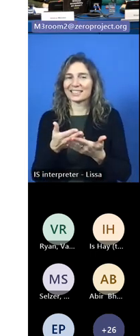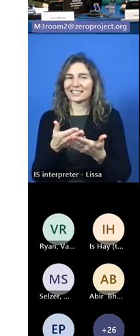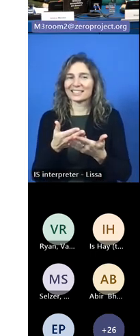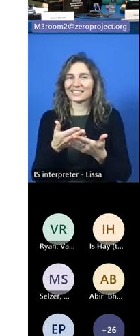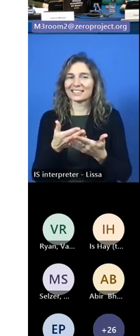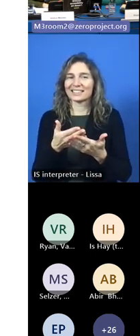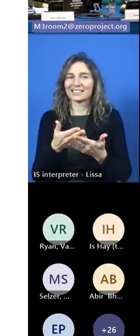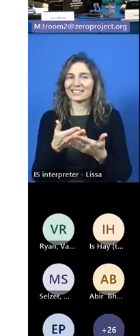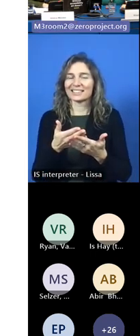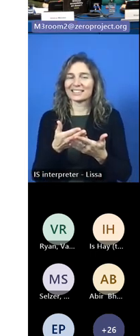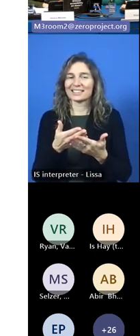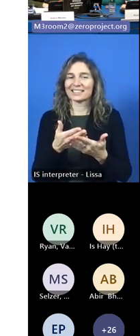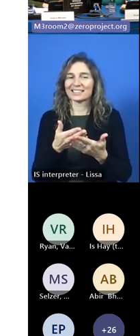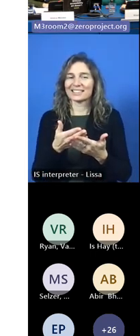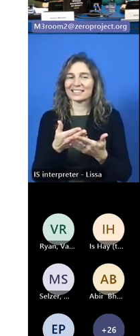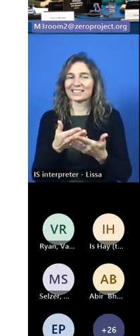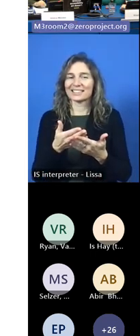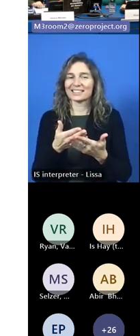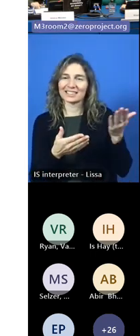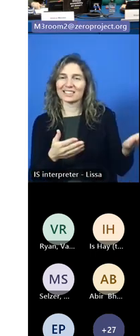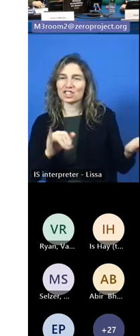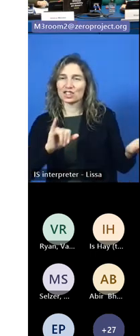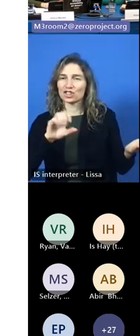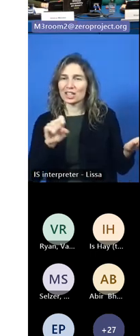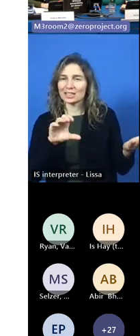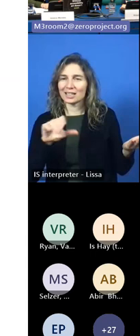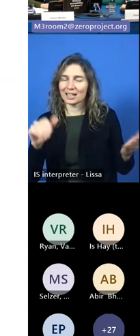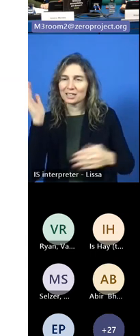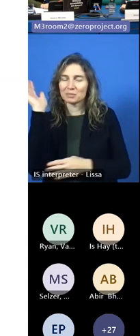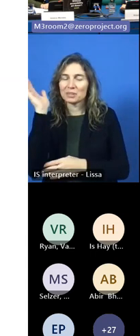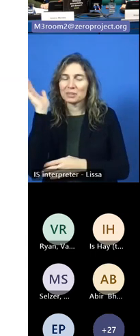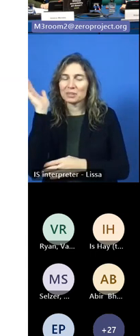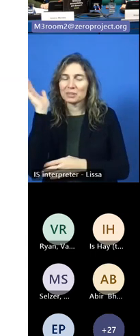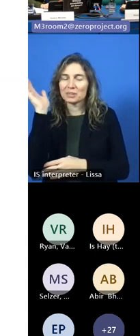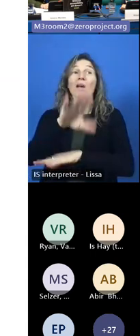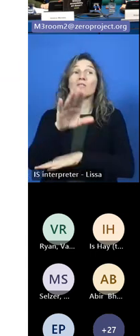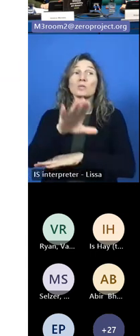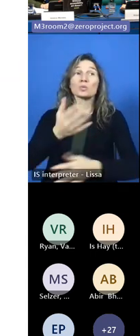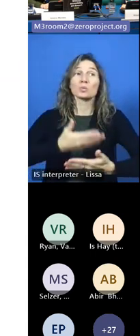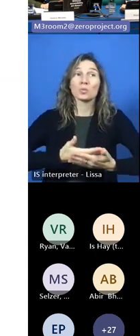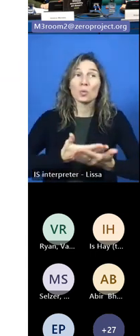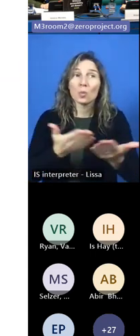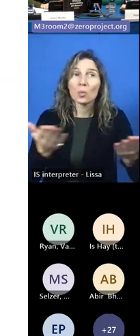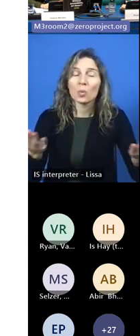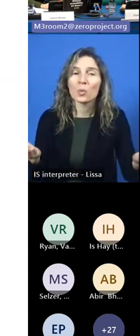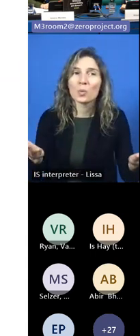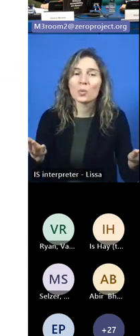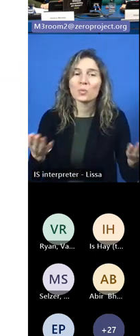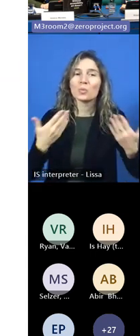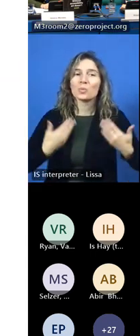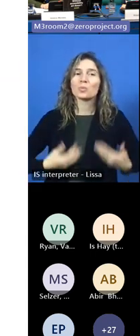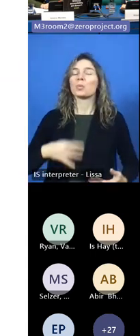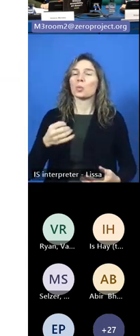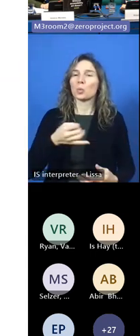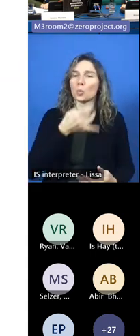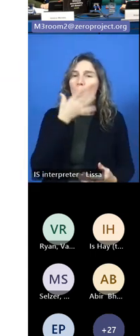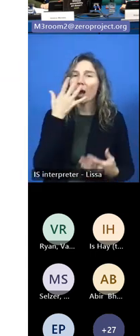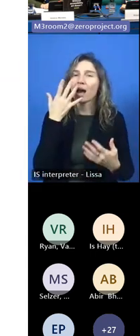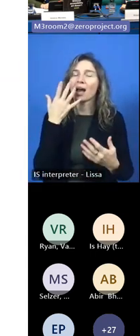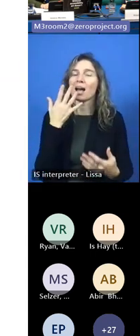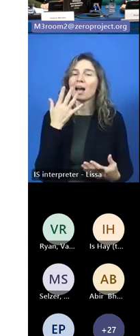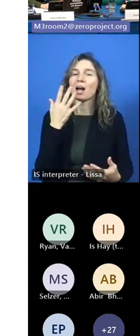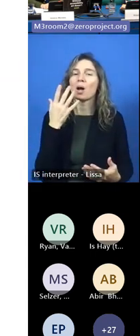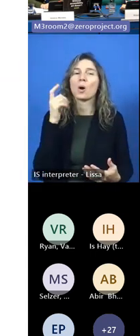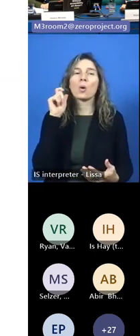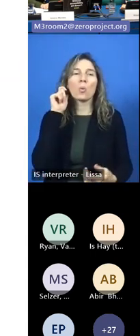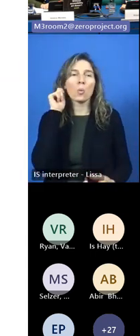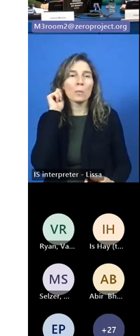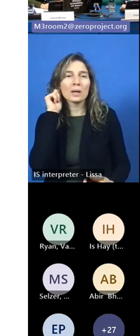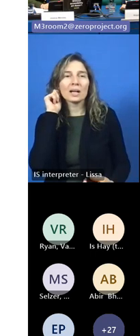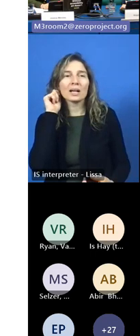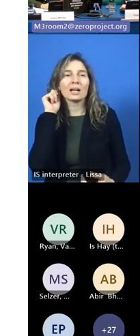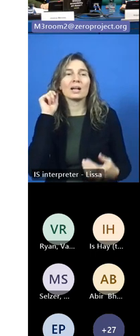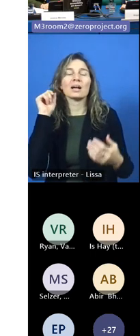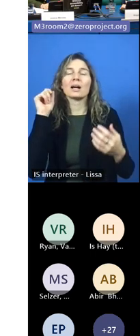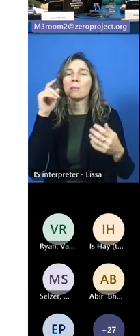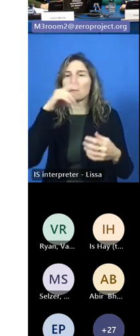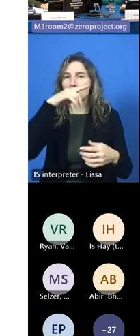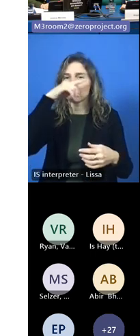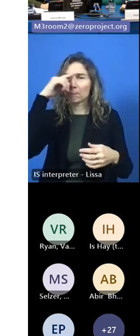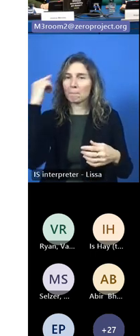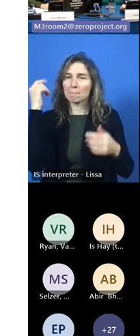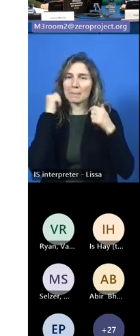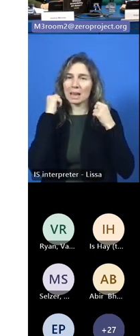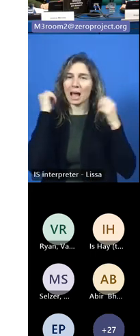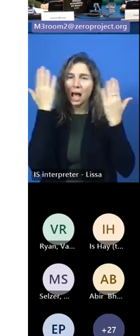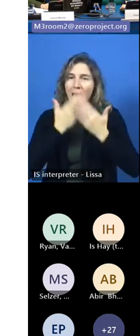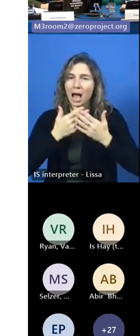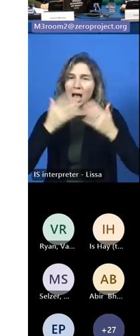Jéssica speaking. Good afternoon to everyone. I'm a white woman with long wavy black. I use